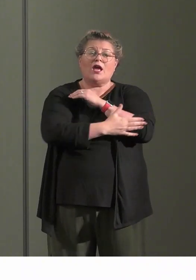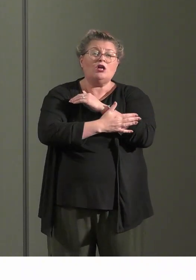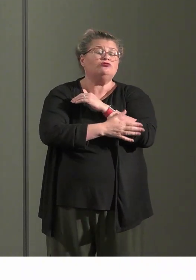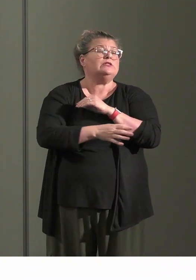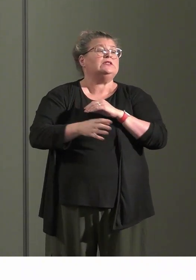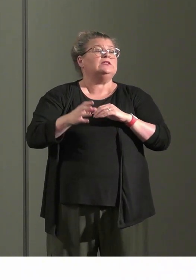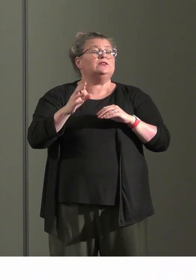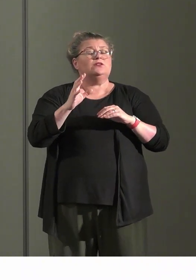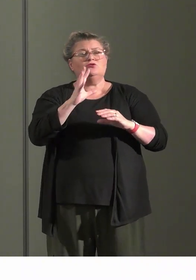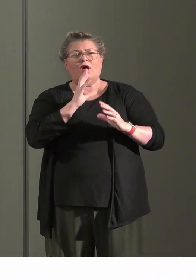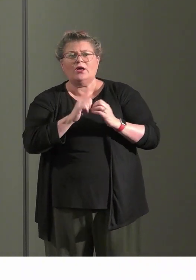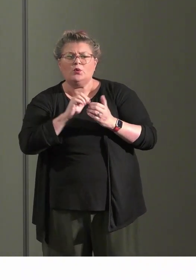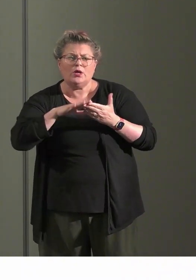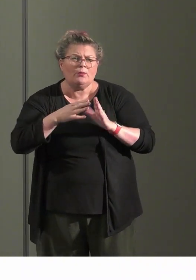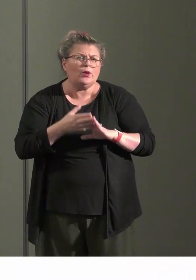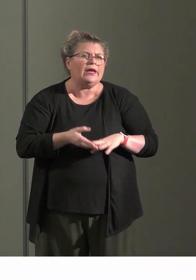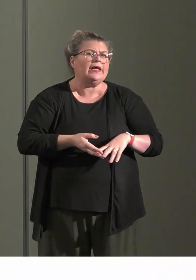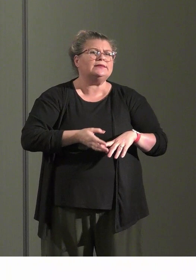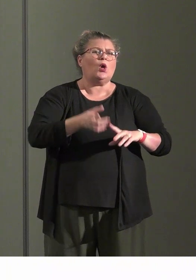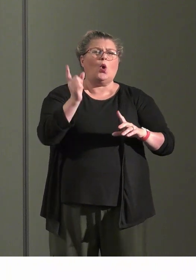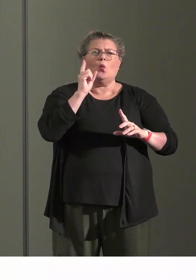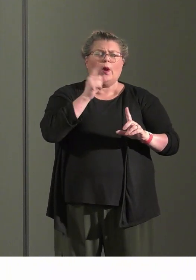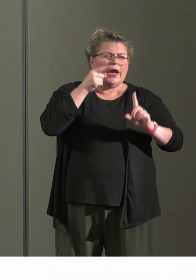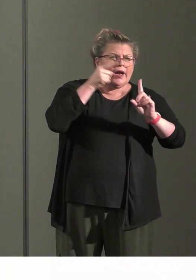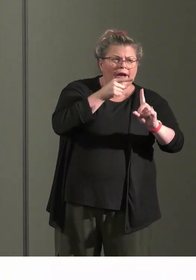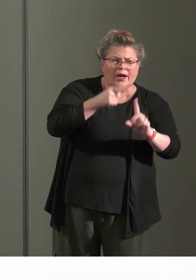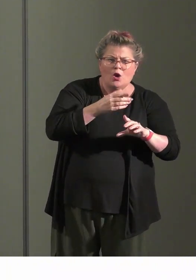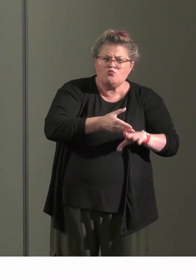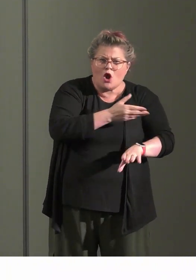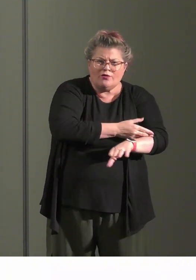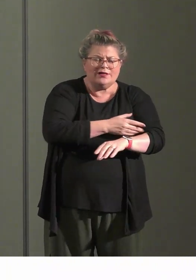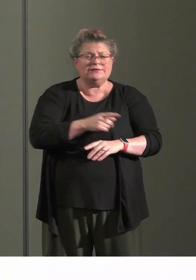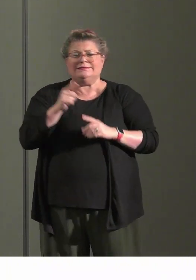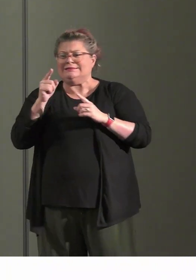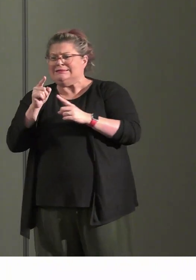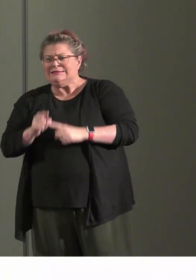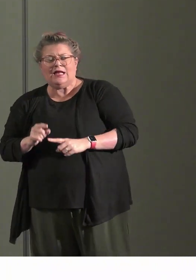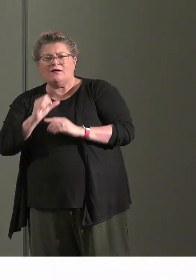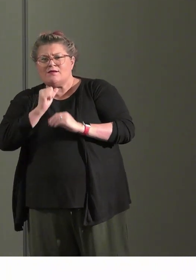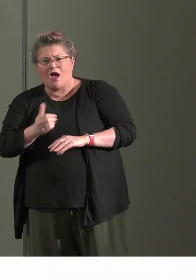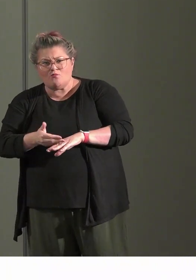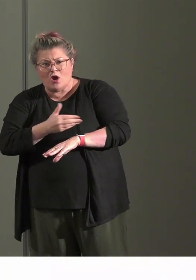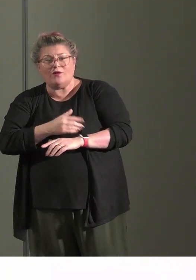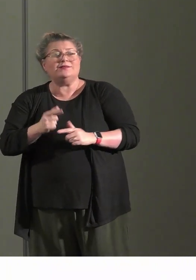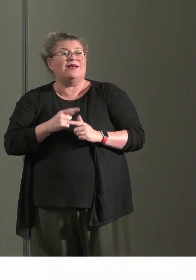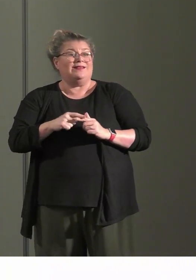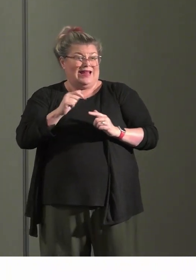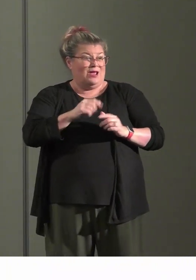is pain points and making progresses or not. That person reports back to the same administer